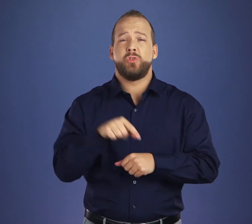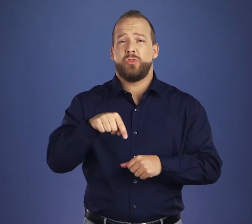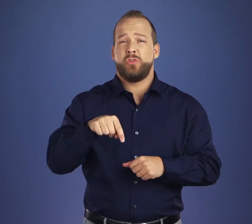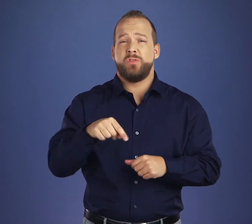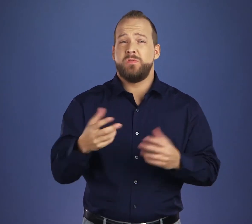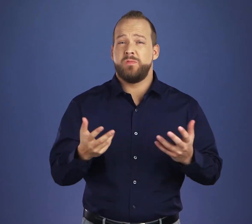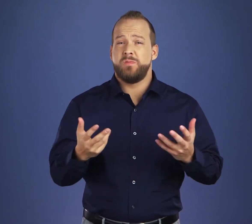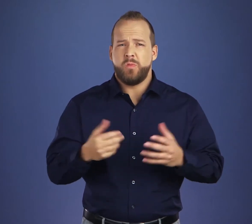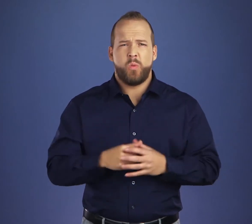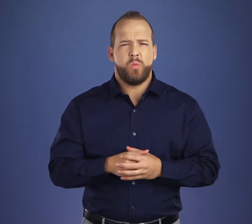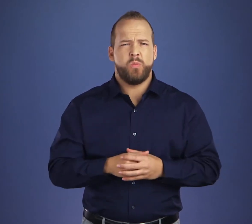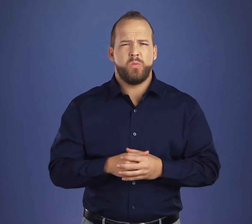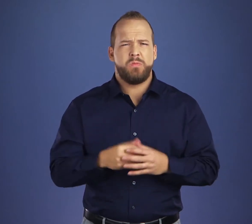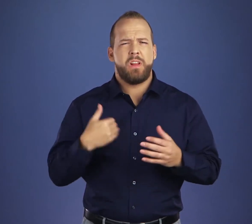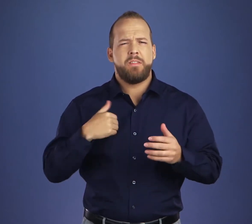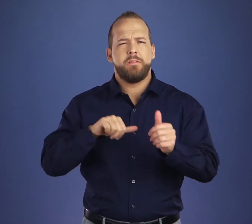This Tradition is packed with meaning.